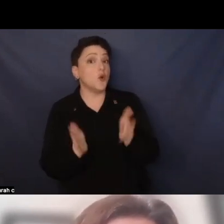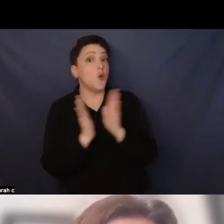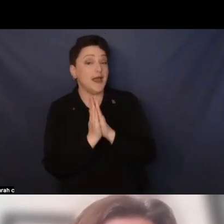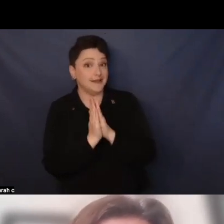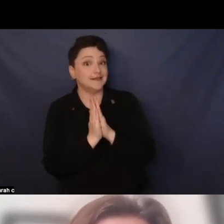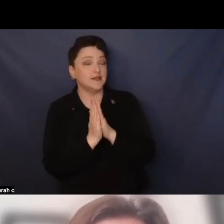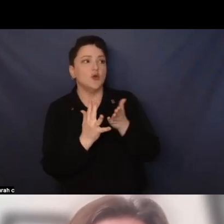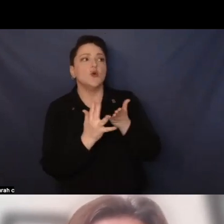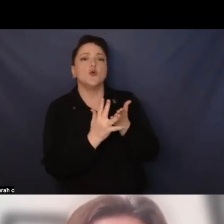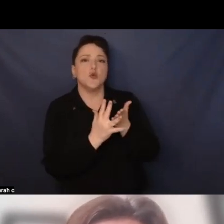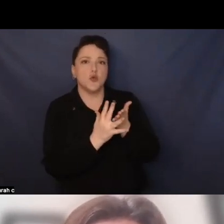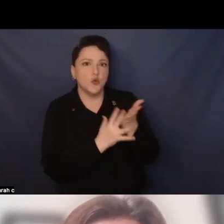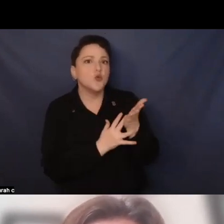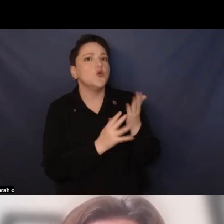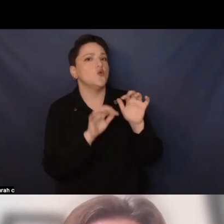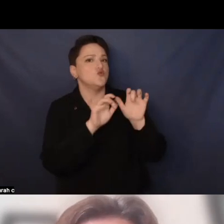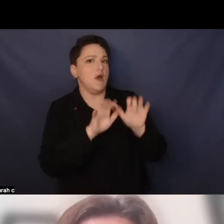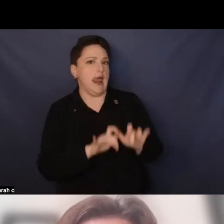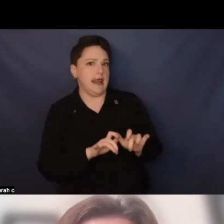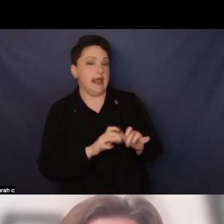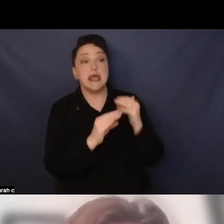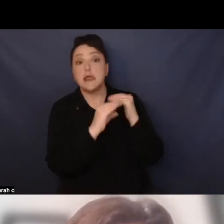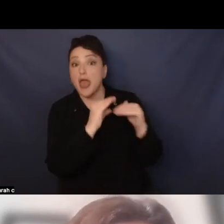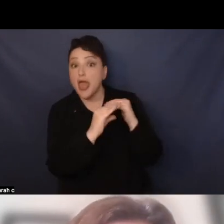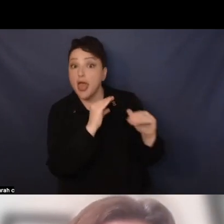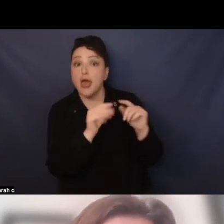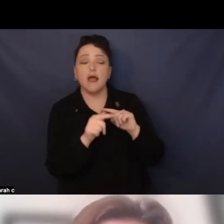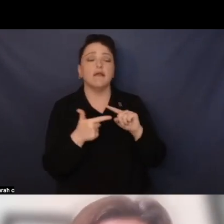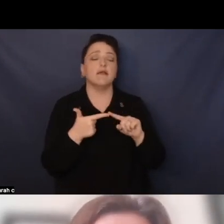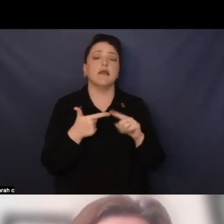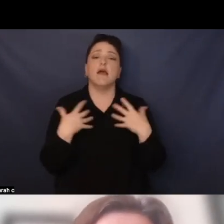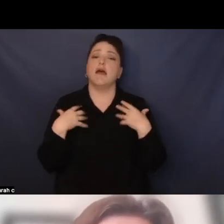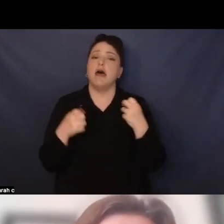by e-mail or through the healthcare portal. Take a screen shot. Just make sure you have